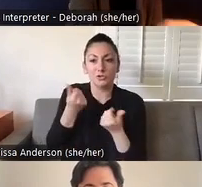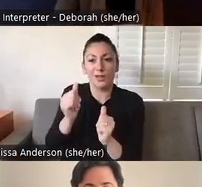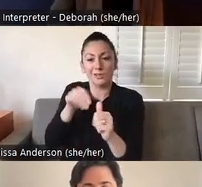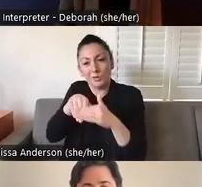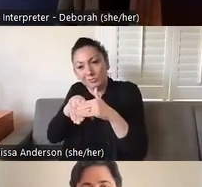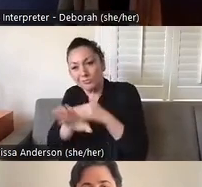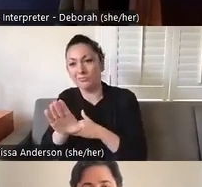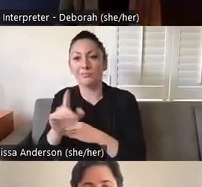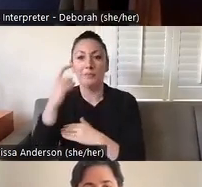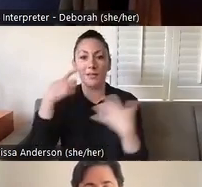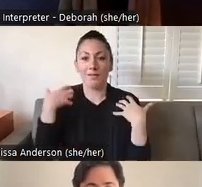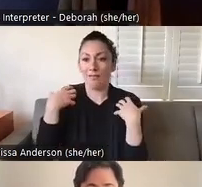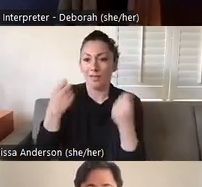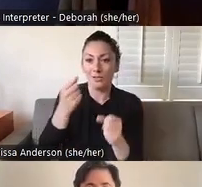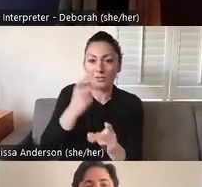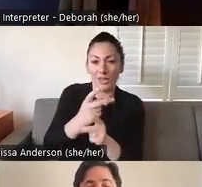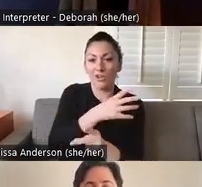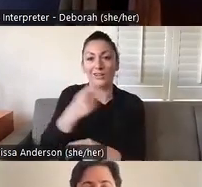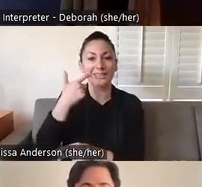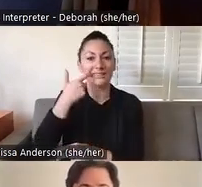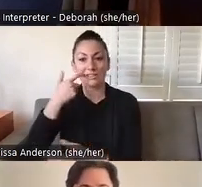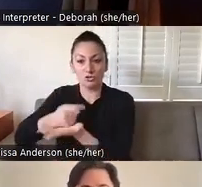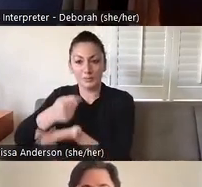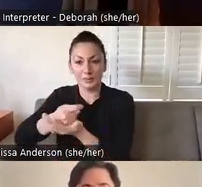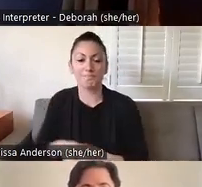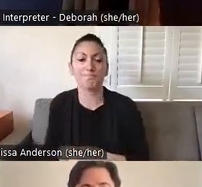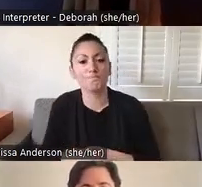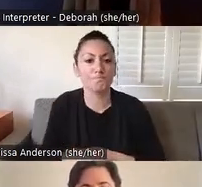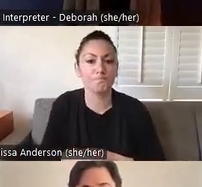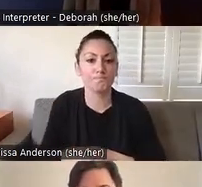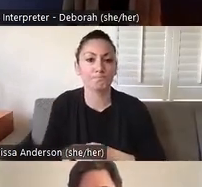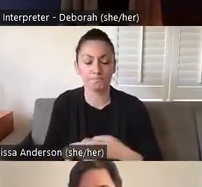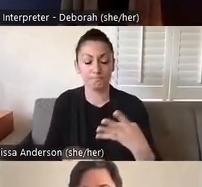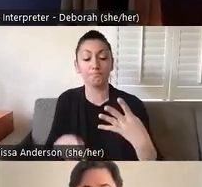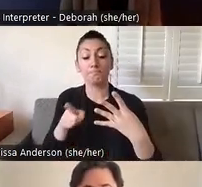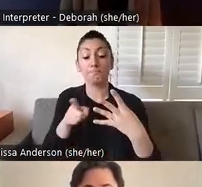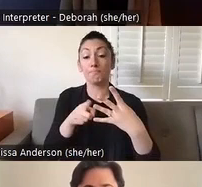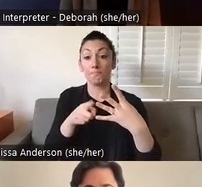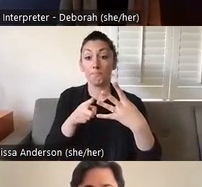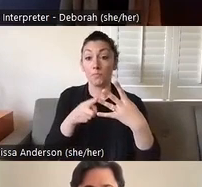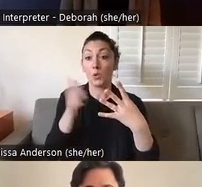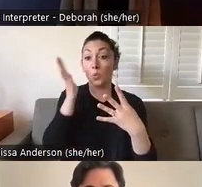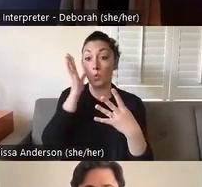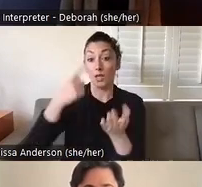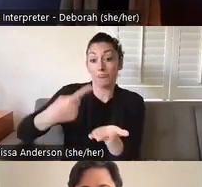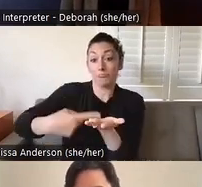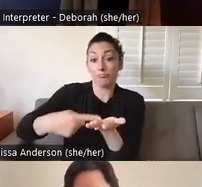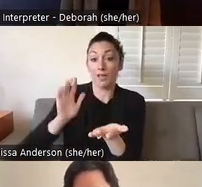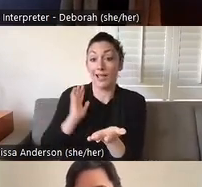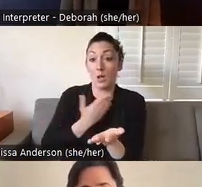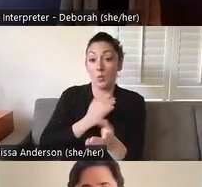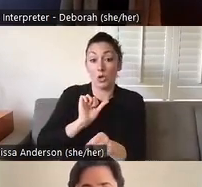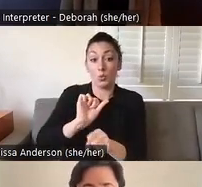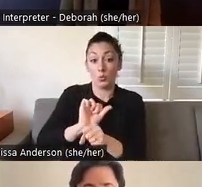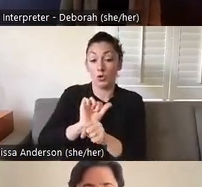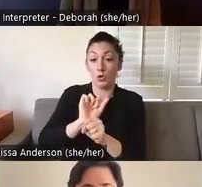deaf people tend to experience when engaging in mental health or addiction treatment.